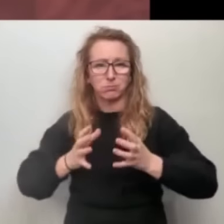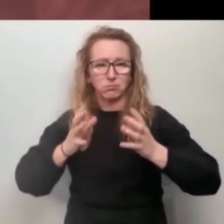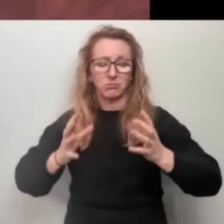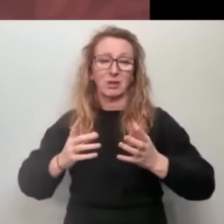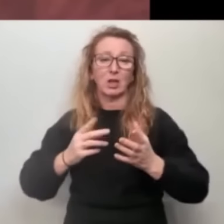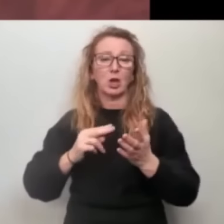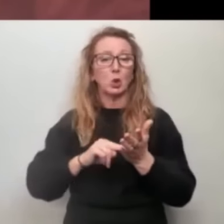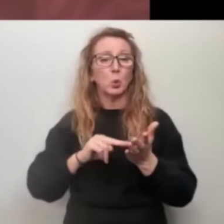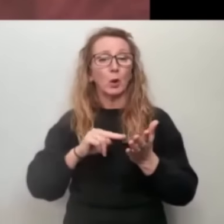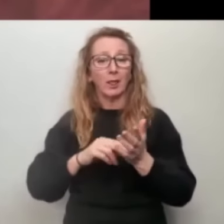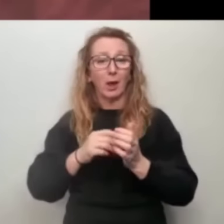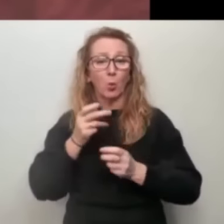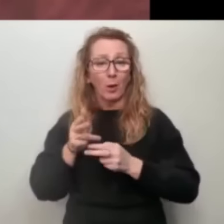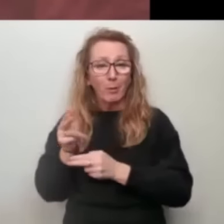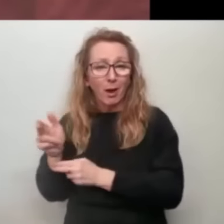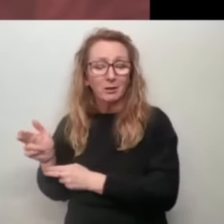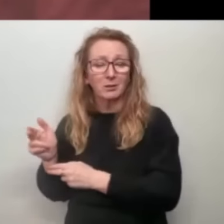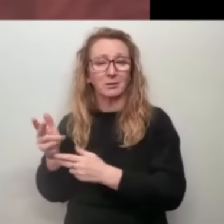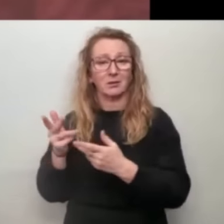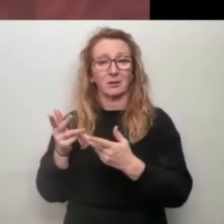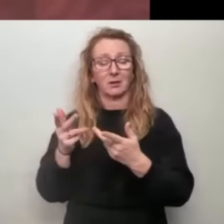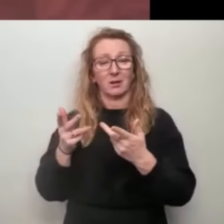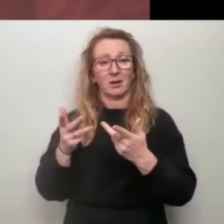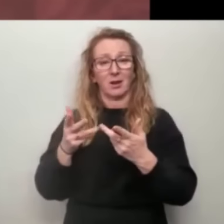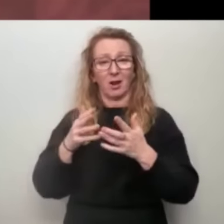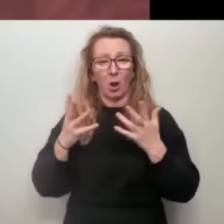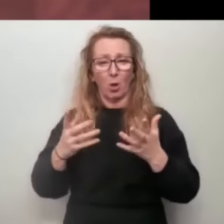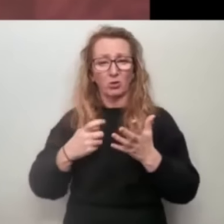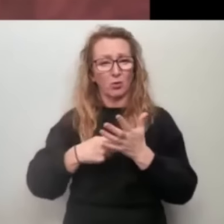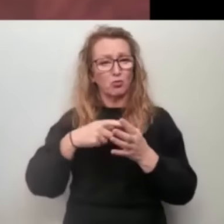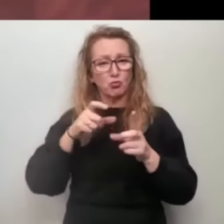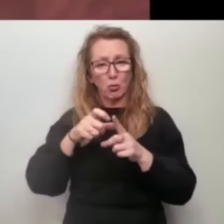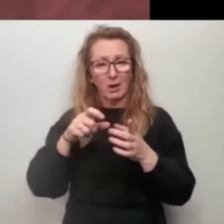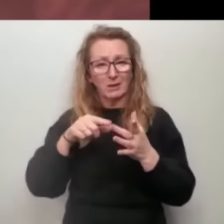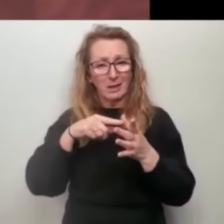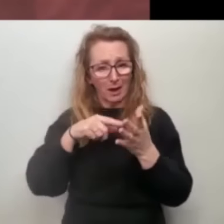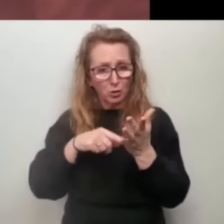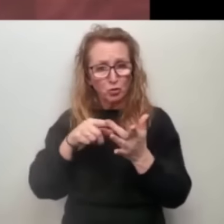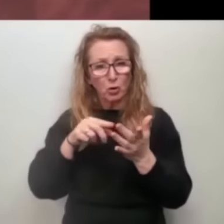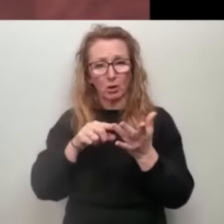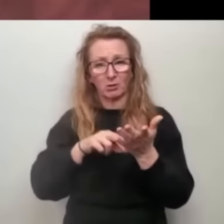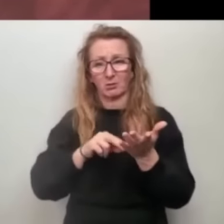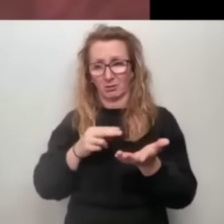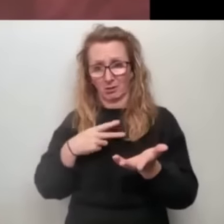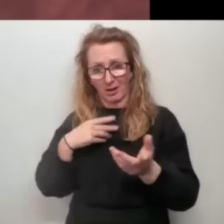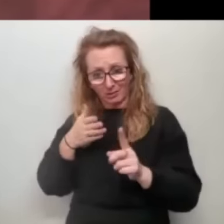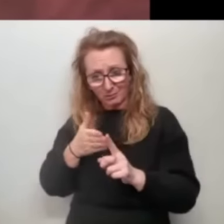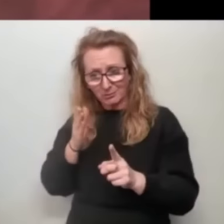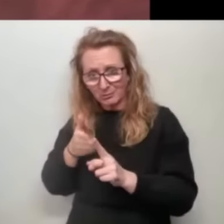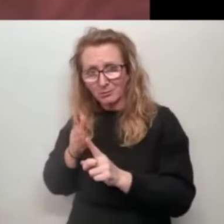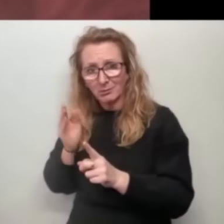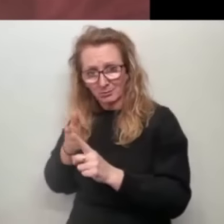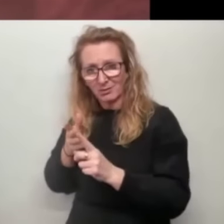and energy generation released huge quantities of radiation that will be detectable for many centuries to come.